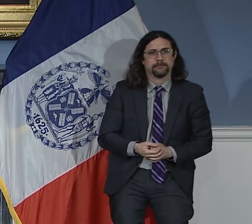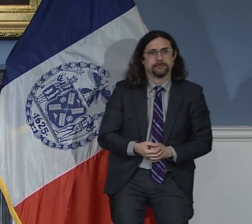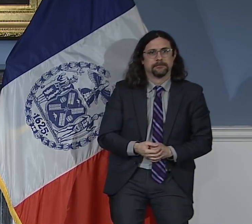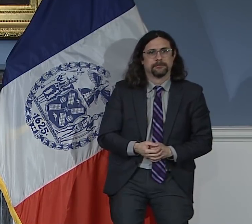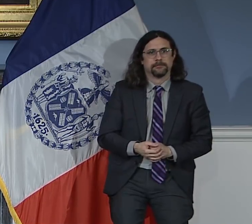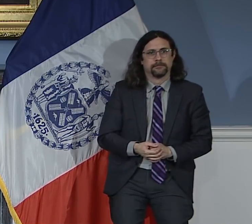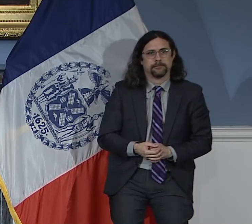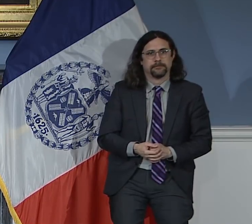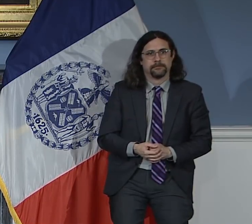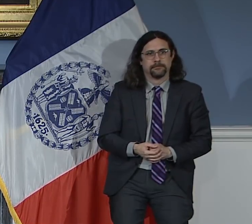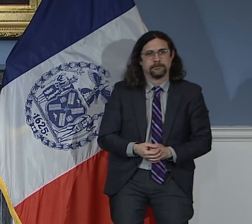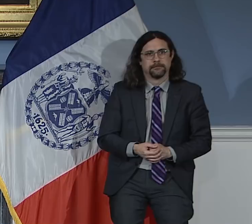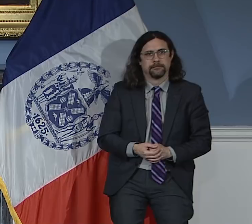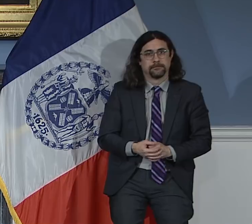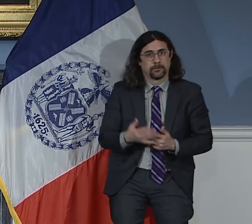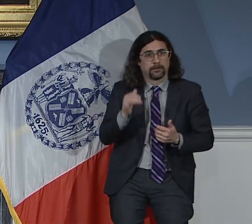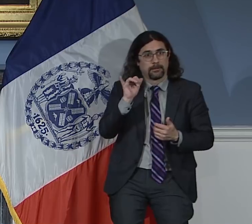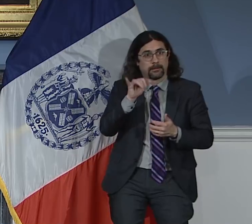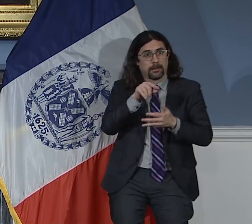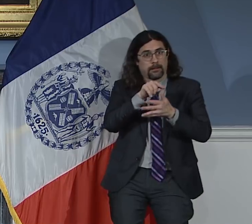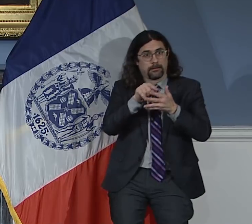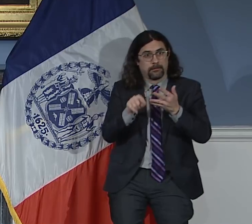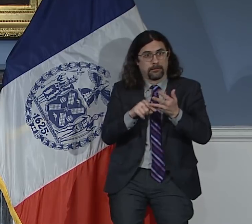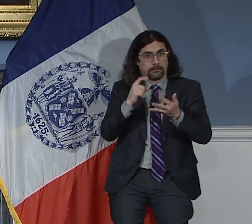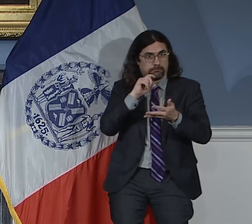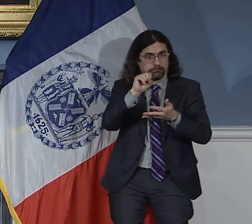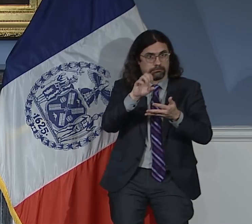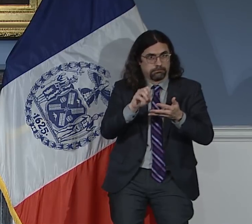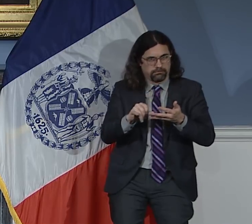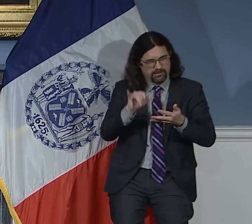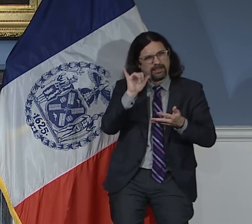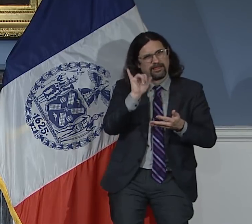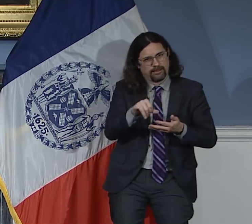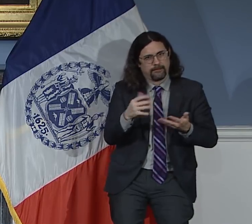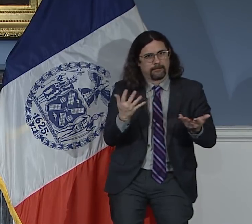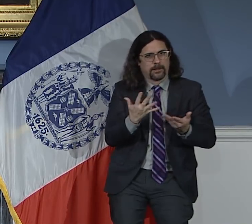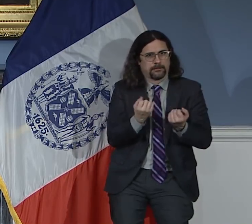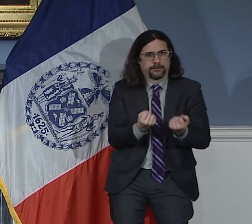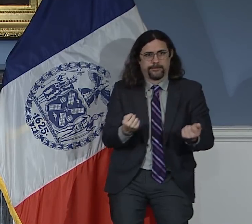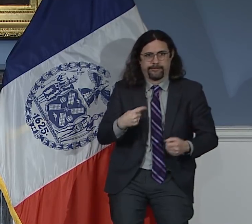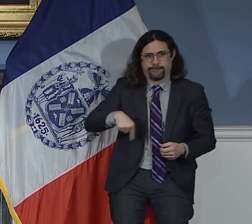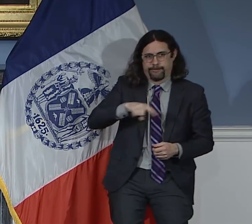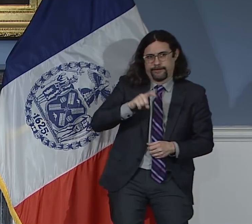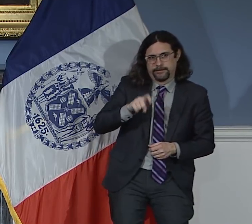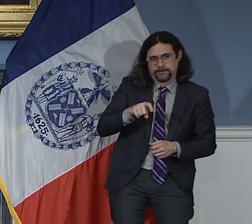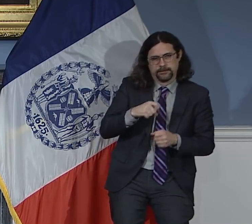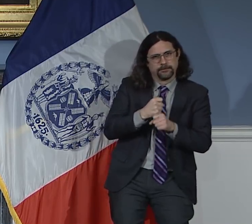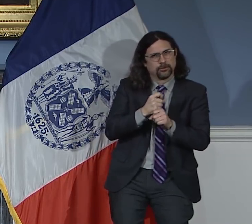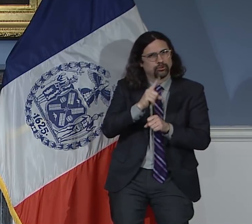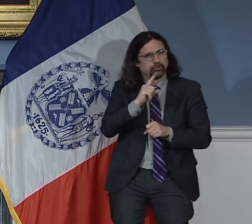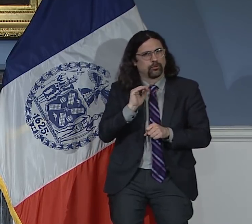IPRVTEA ECSTOR THE PRODUCTION WE NEED. THAT'S THE KIND OF LEVEL OF PRODUCTION WE NEED. THOSE SPECIFIC SUPPLIES WE NEED